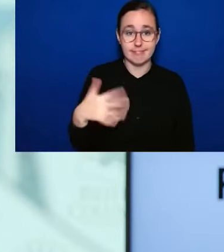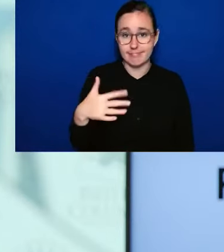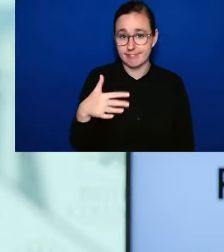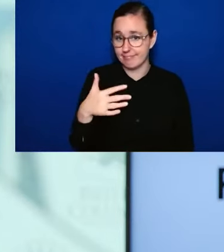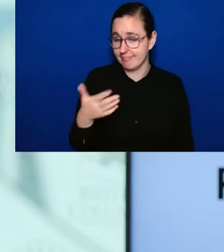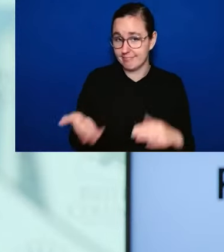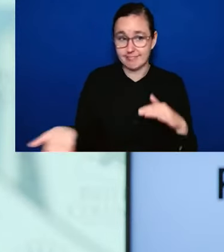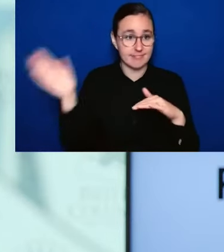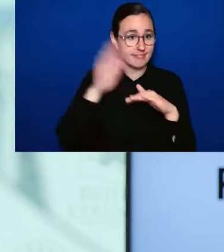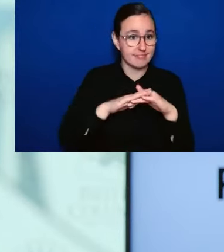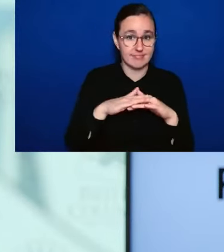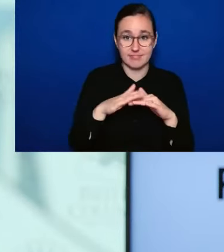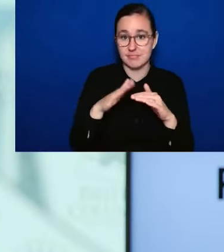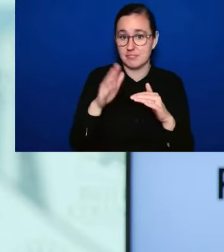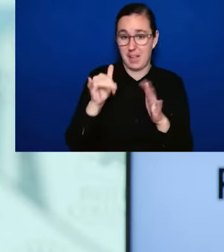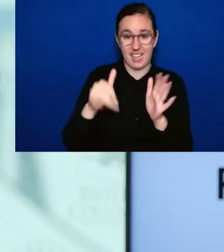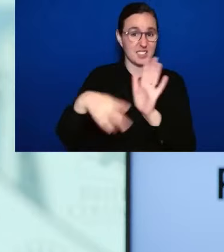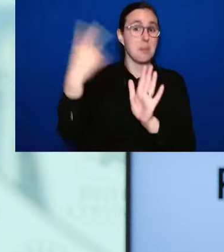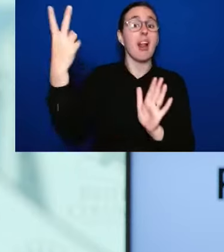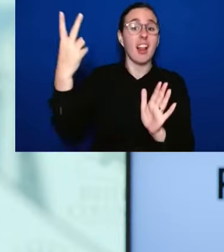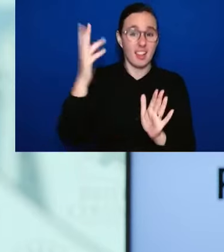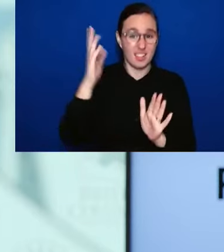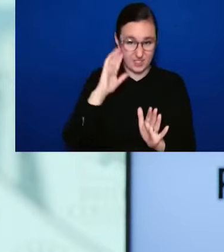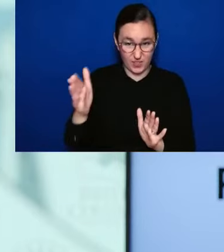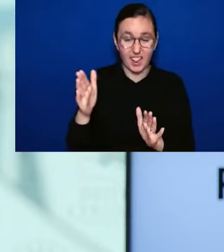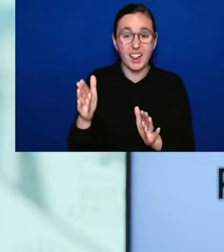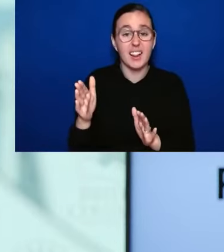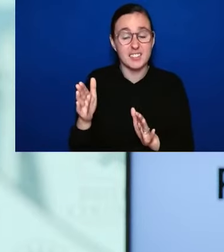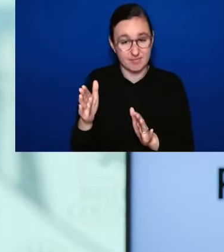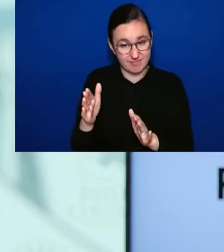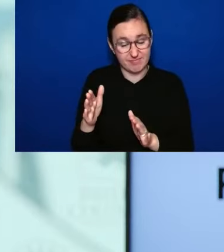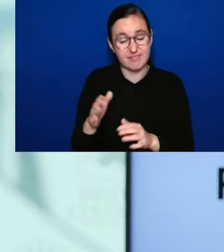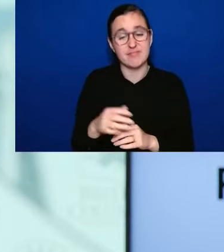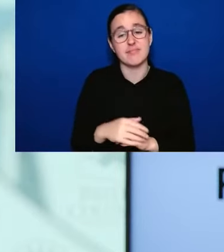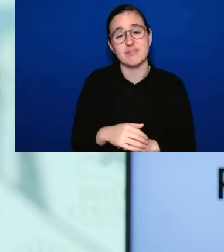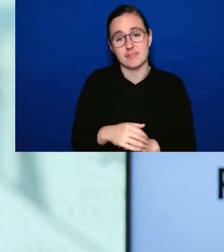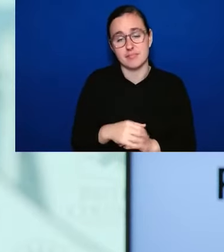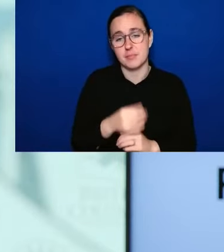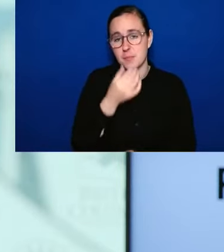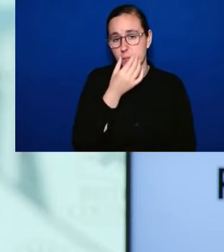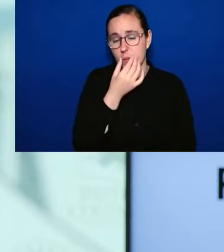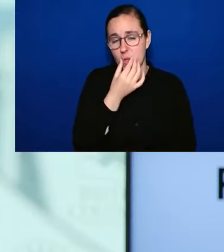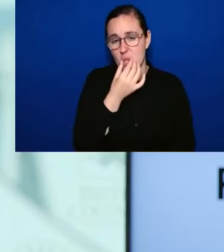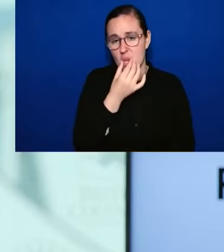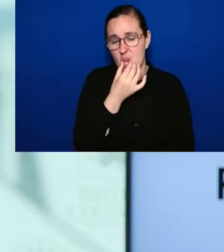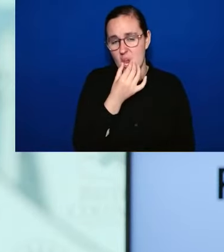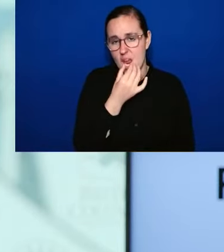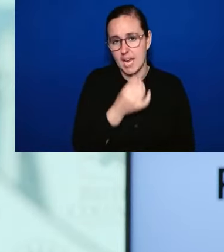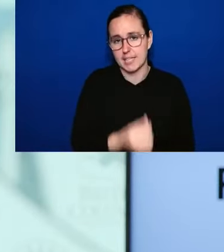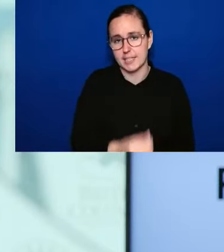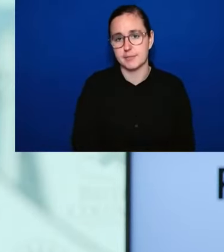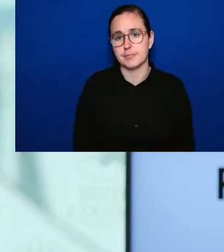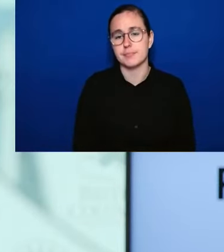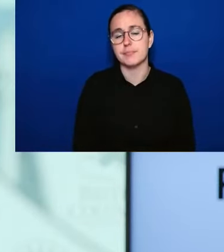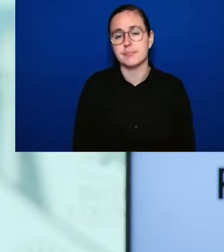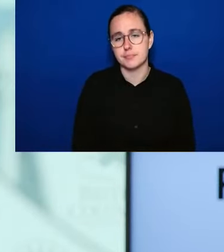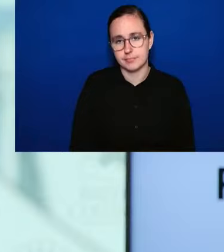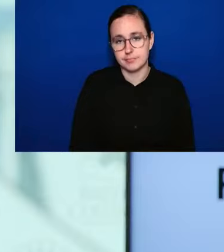cancer cases B. C. studying online but has the third highest